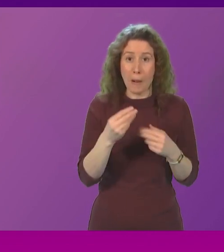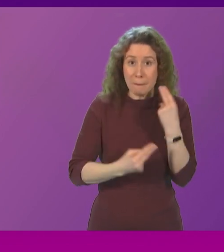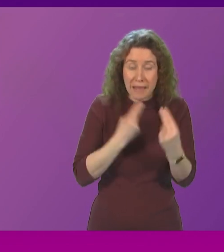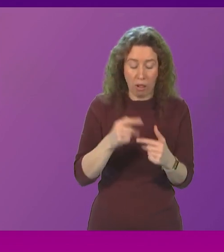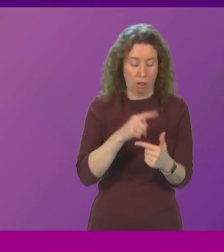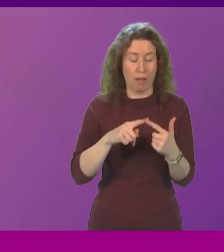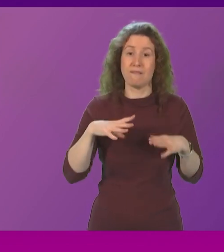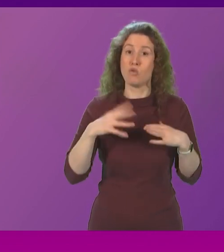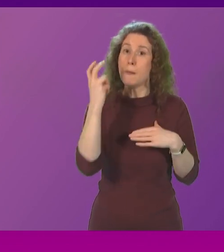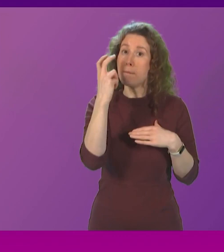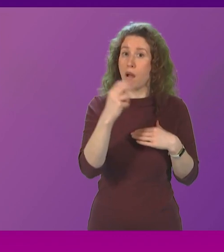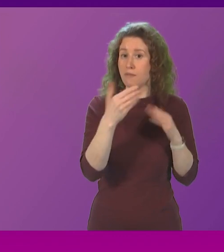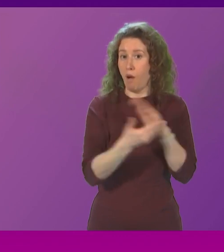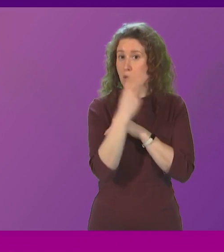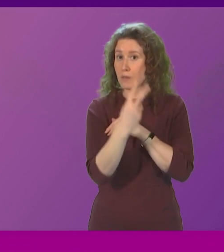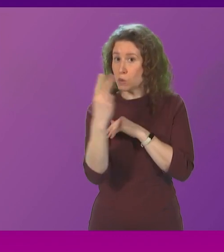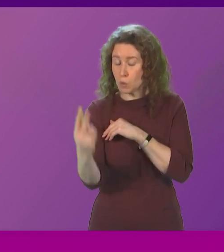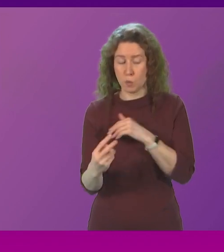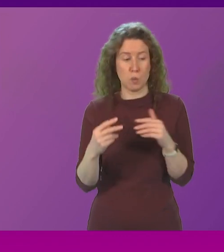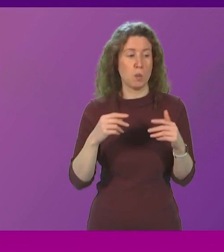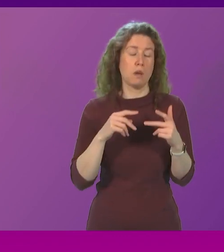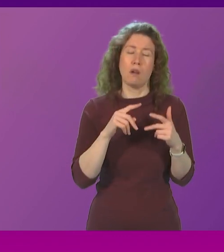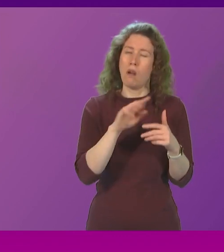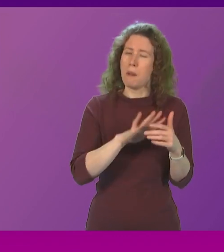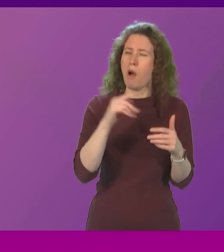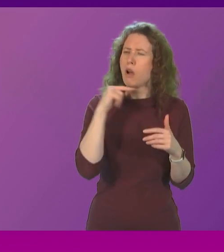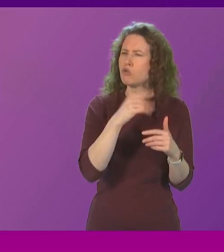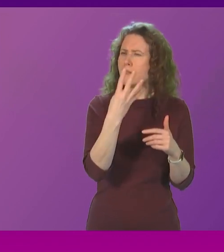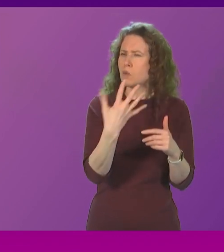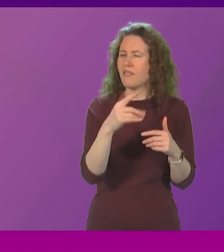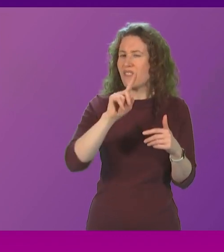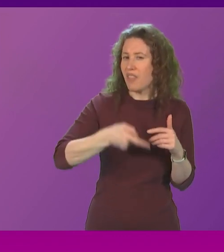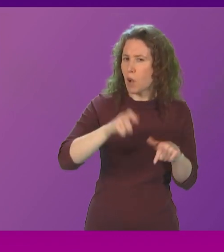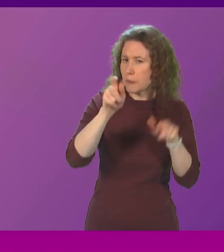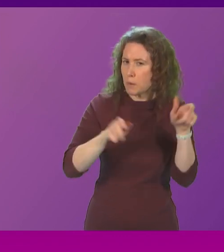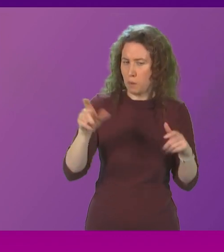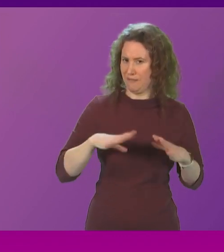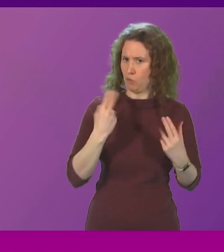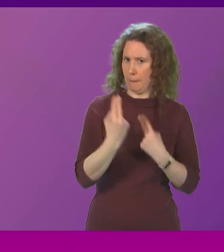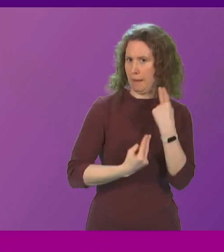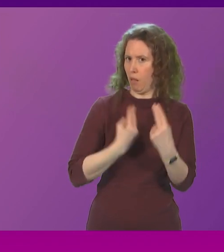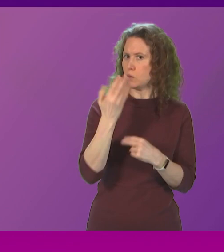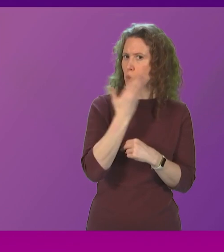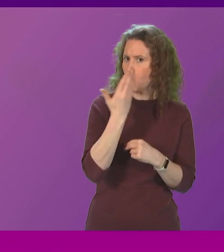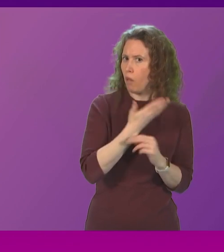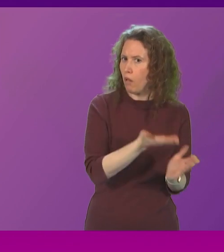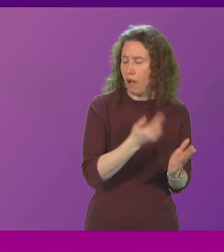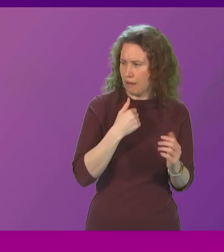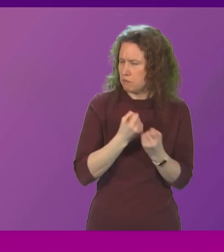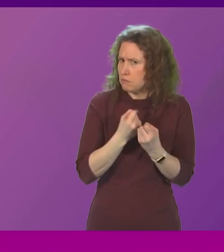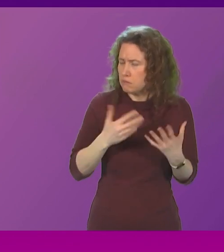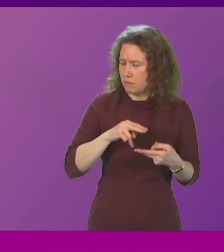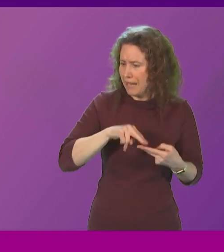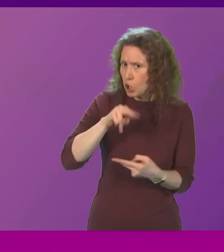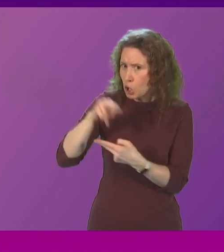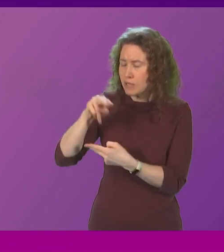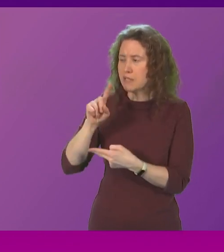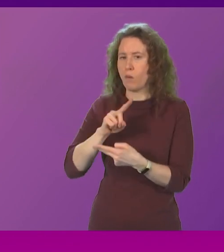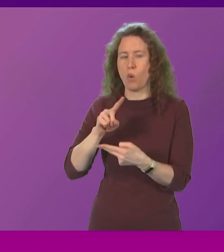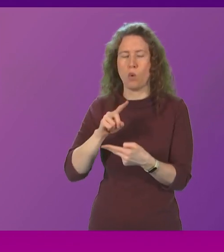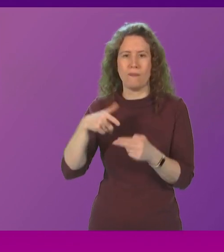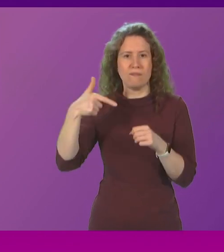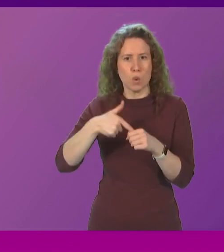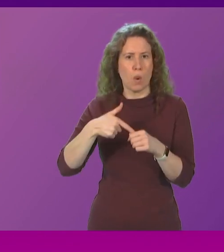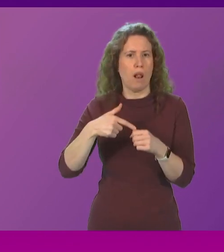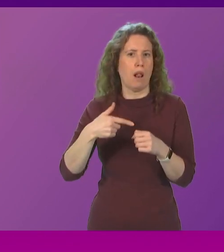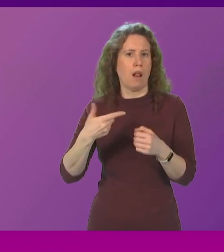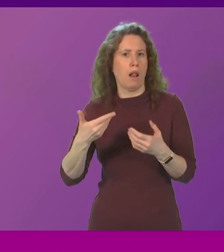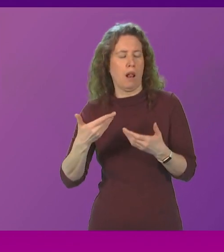As I mentioned, we have made significant increases to our fuel insecurity fund but also our food